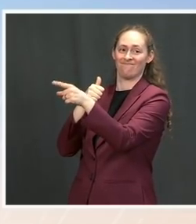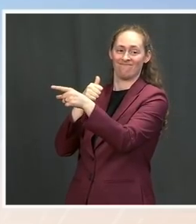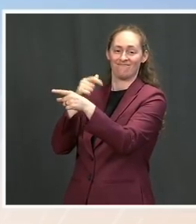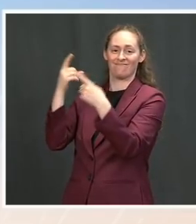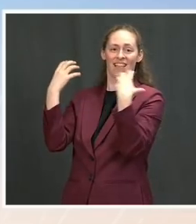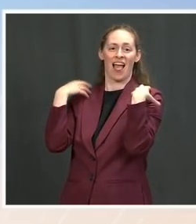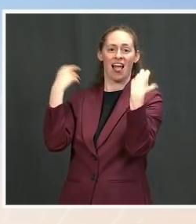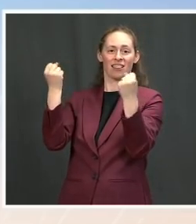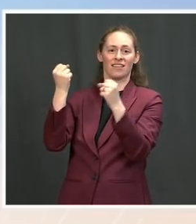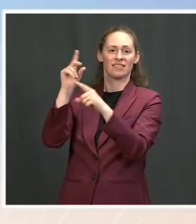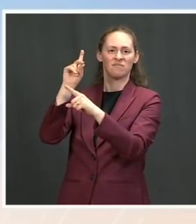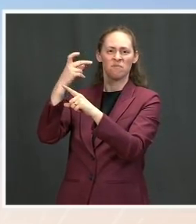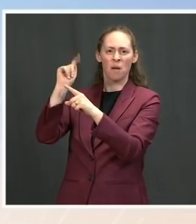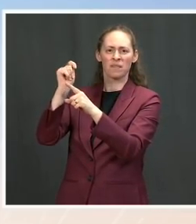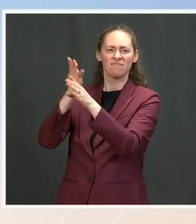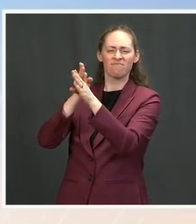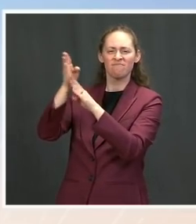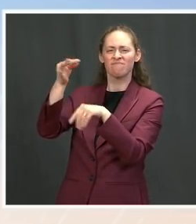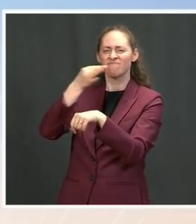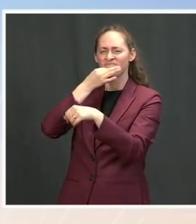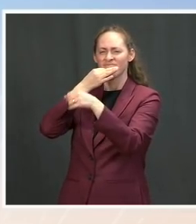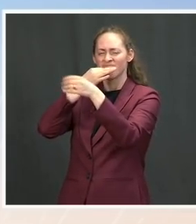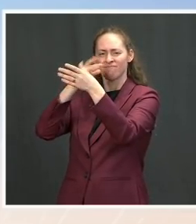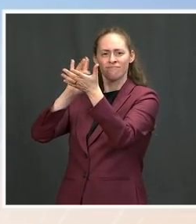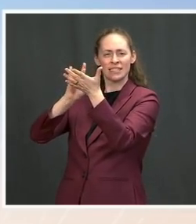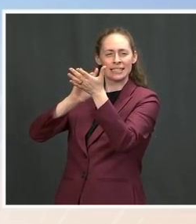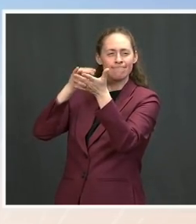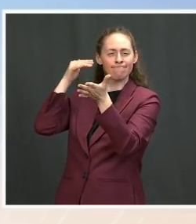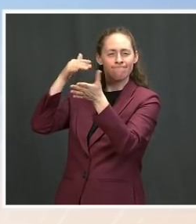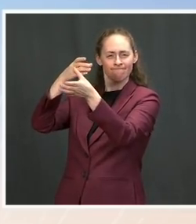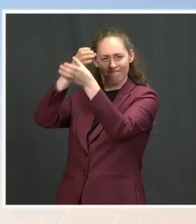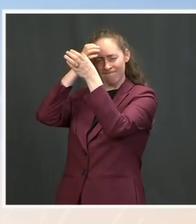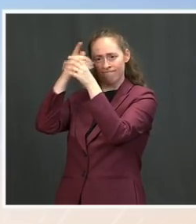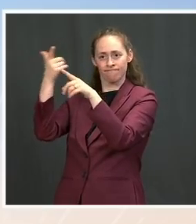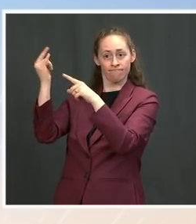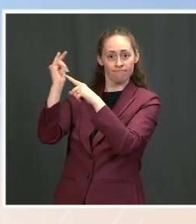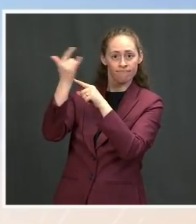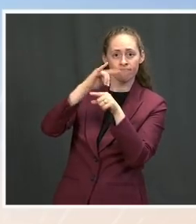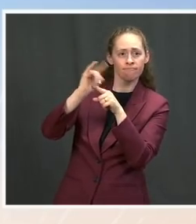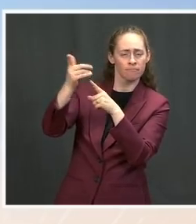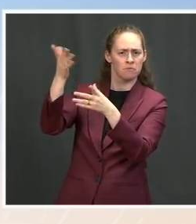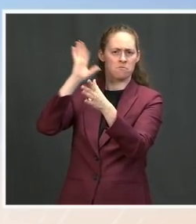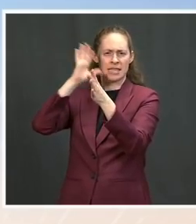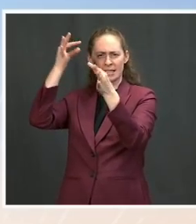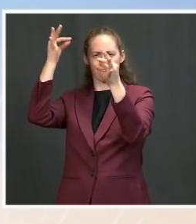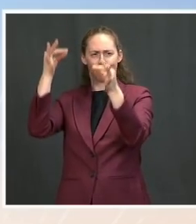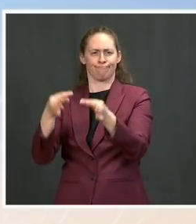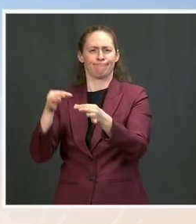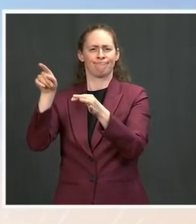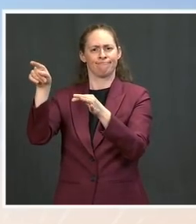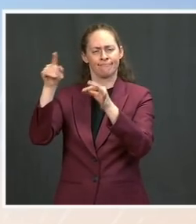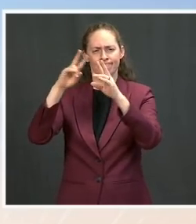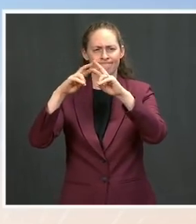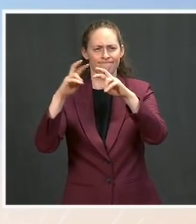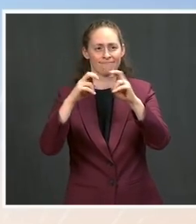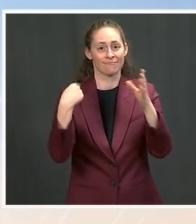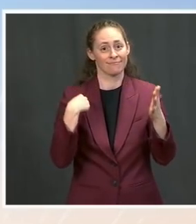on what is safe for the American public. And they are constantly evaluating that, but I can't get ahead of their process